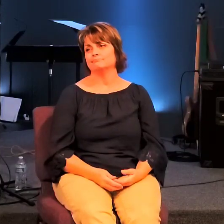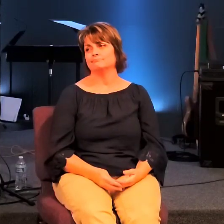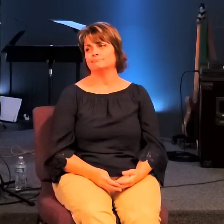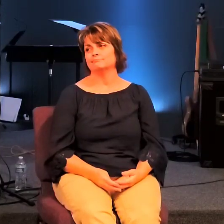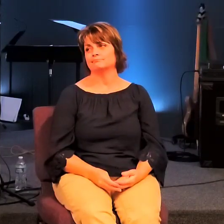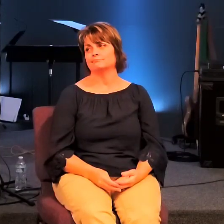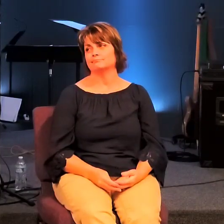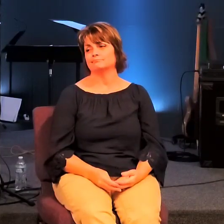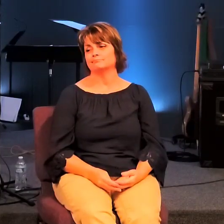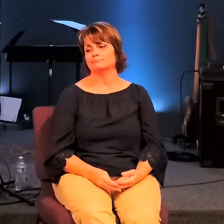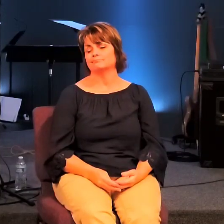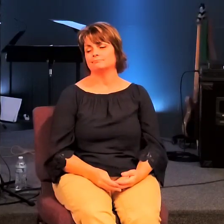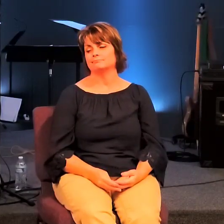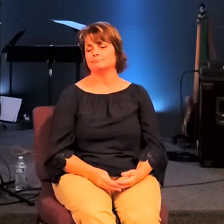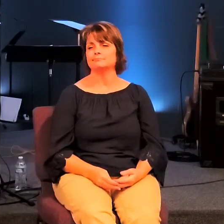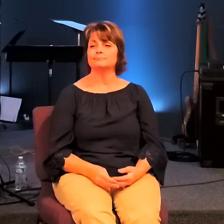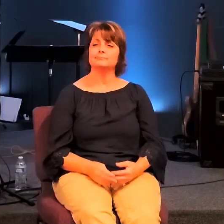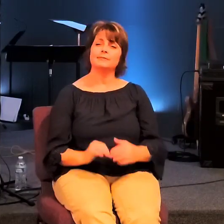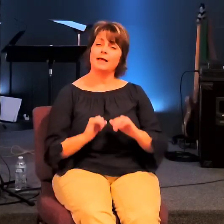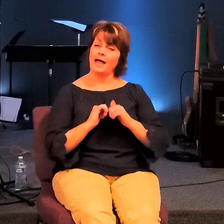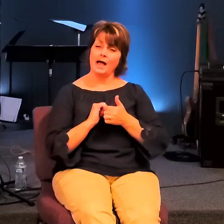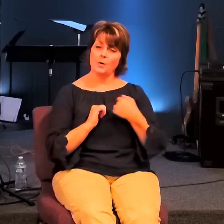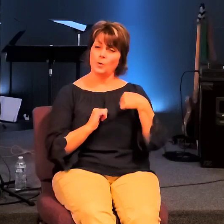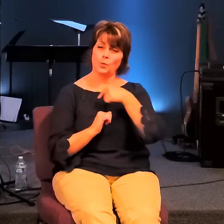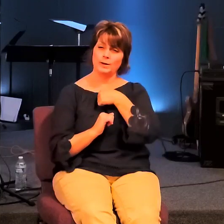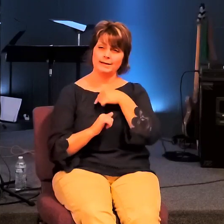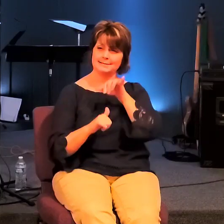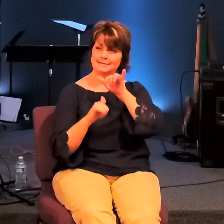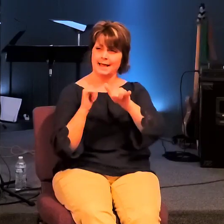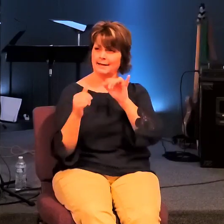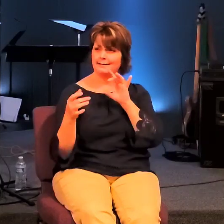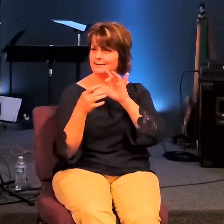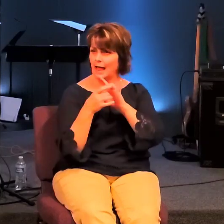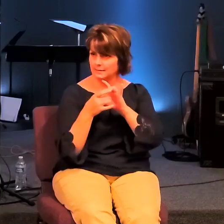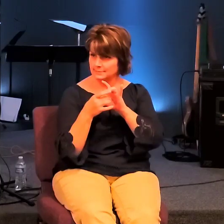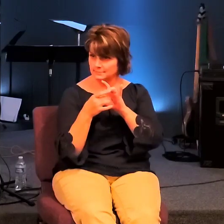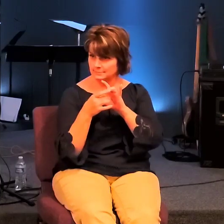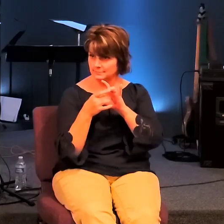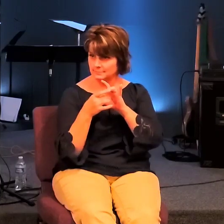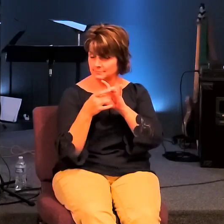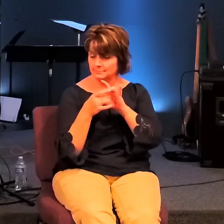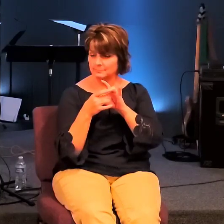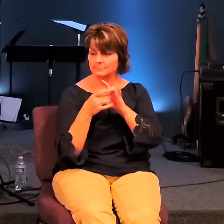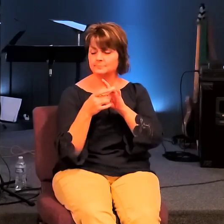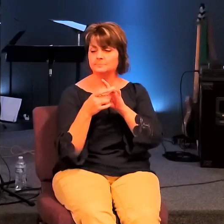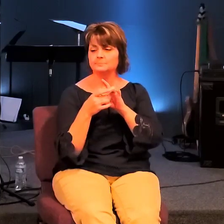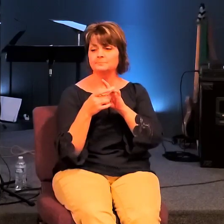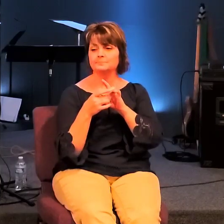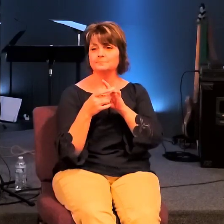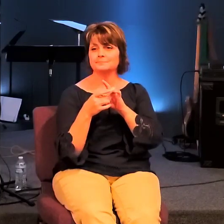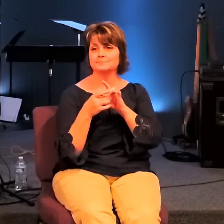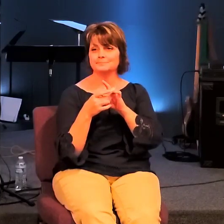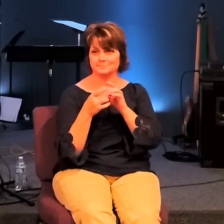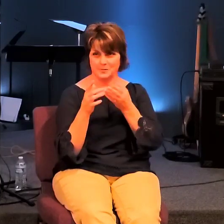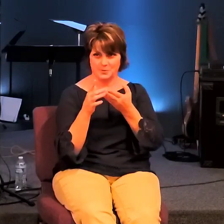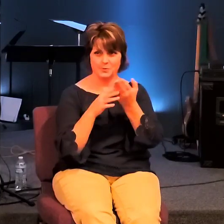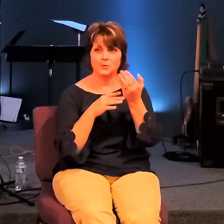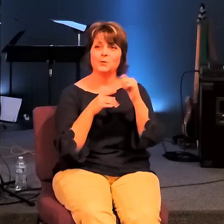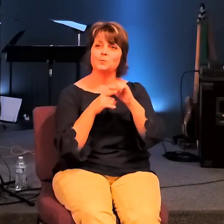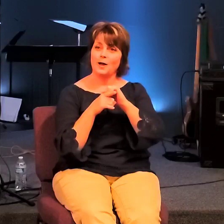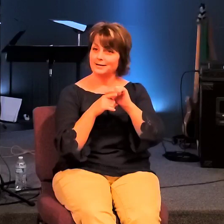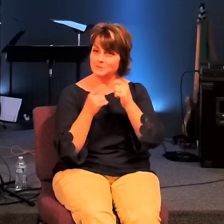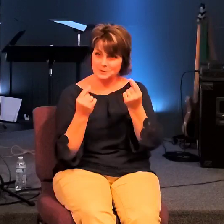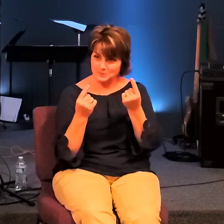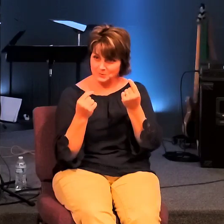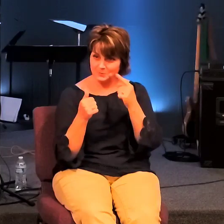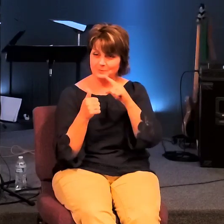we stay connected the way that we stay joined it's through these practices of meditation